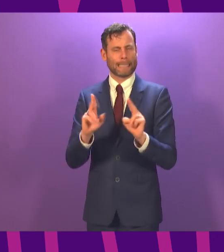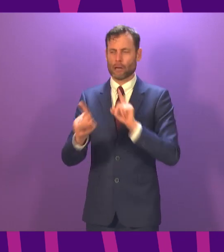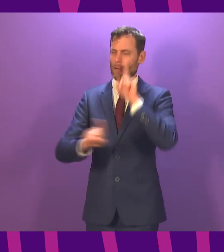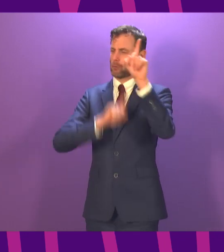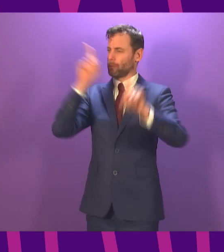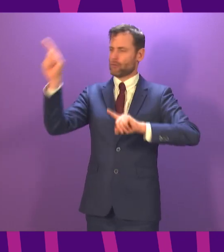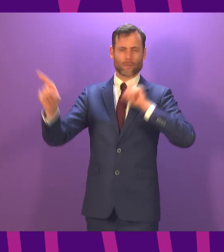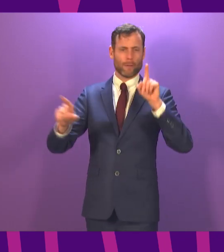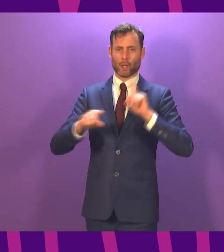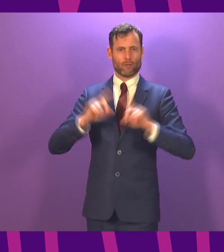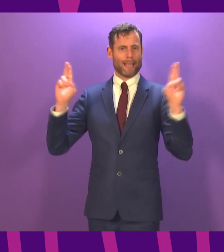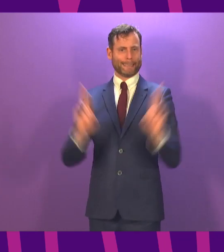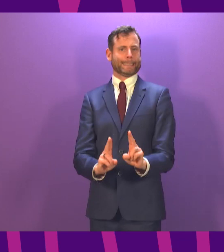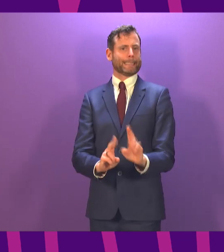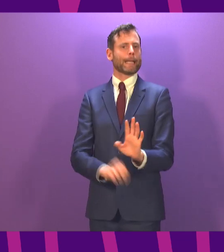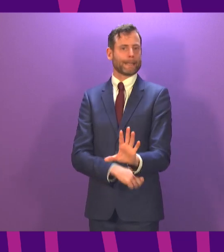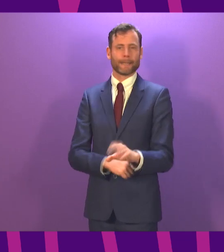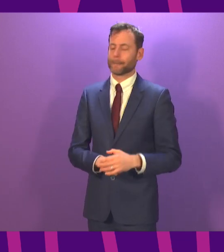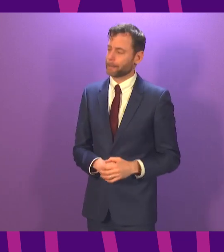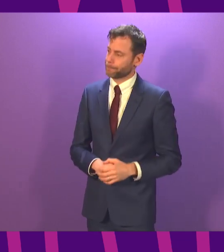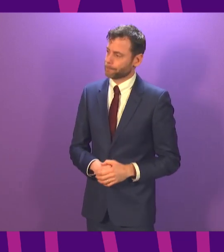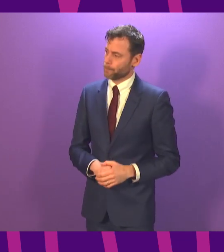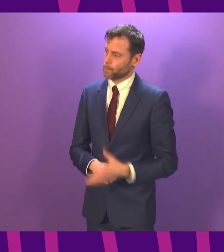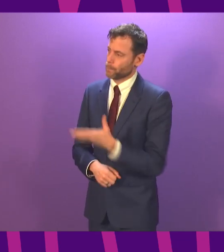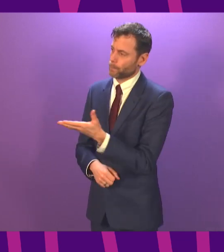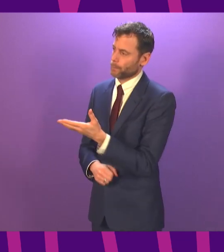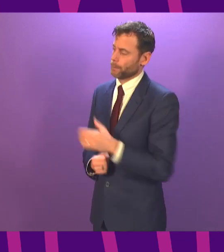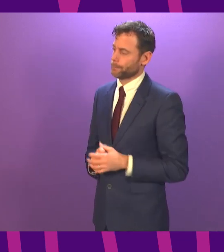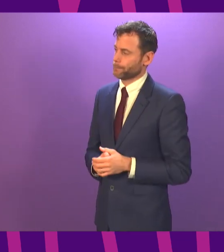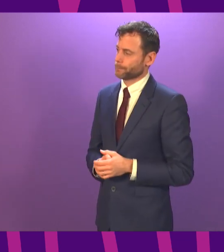an absolute minimum during this period.